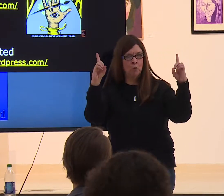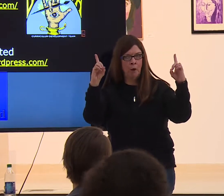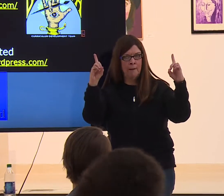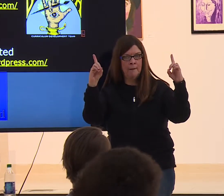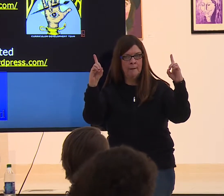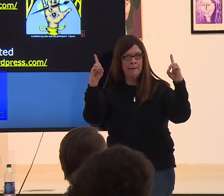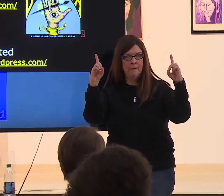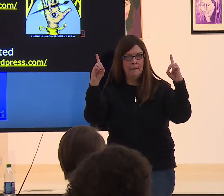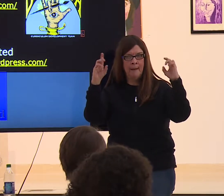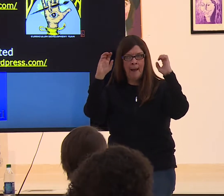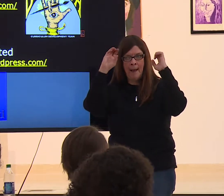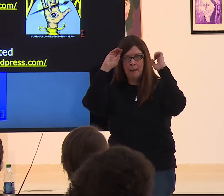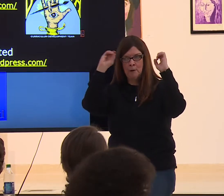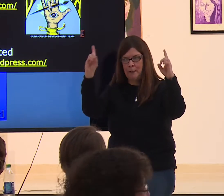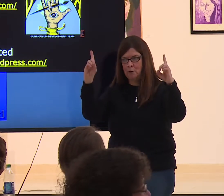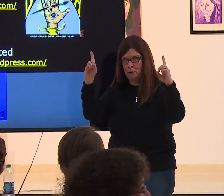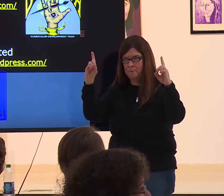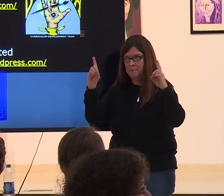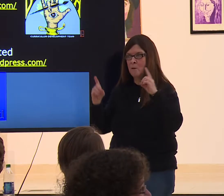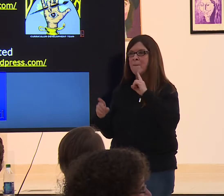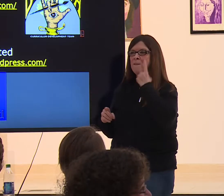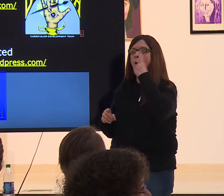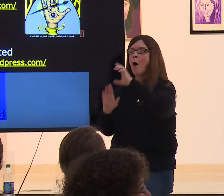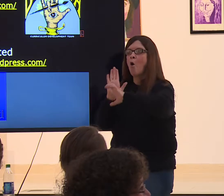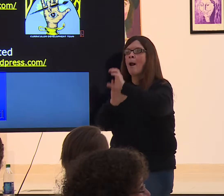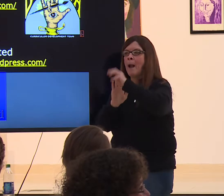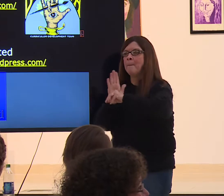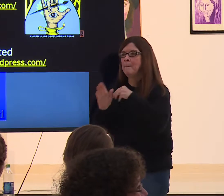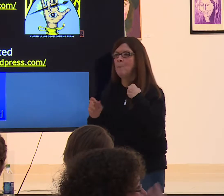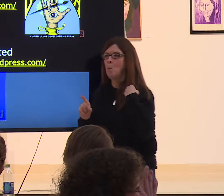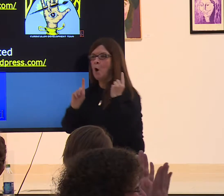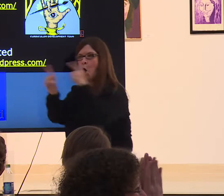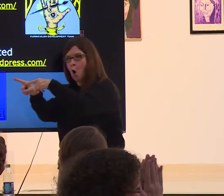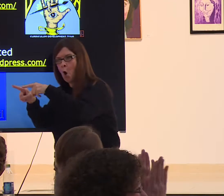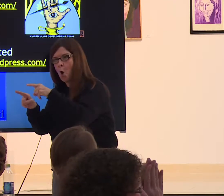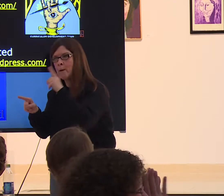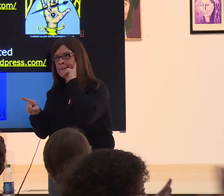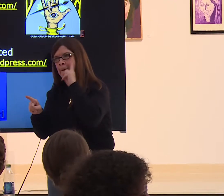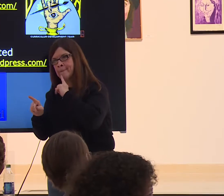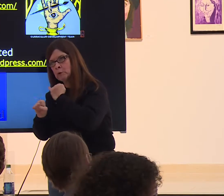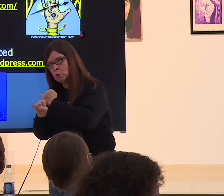Nancy: Yes, the lamp signifies education. It's the curriculum.